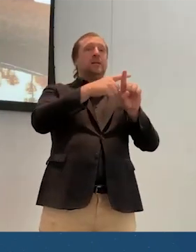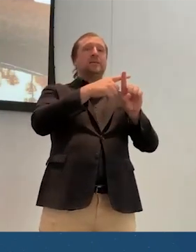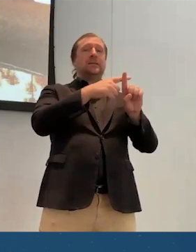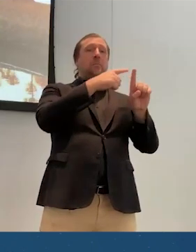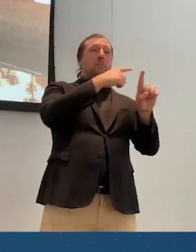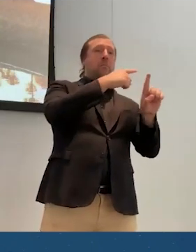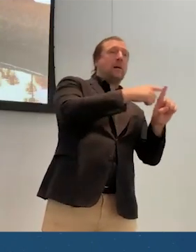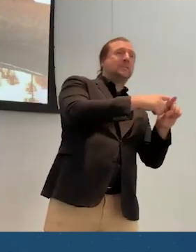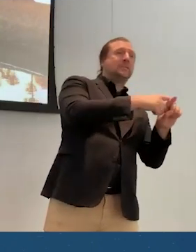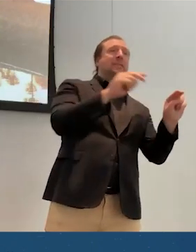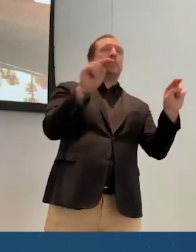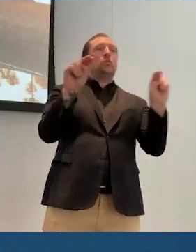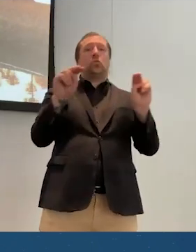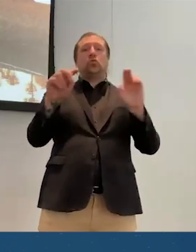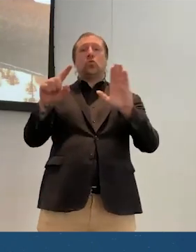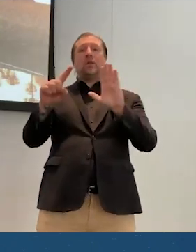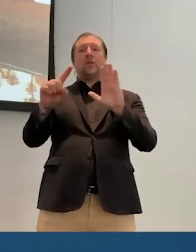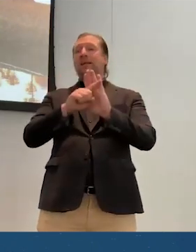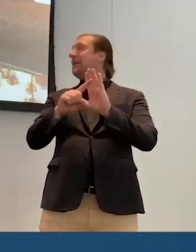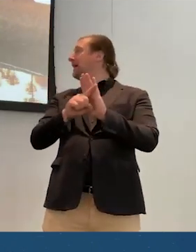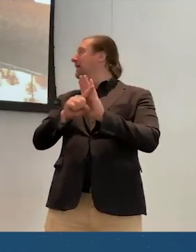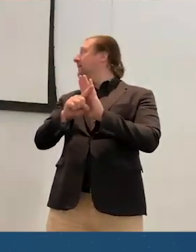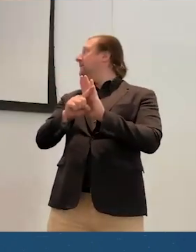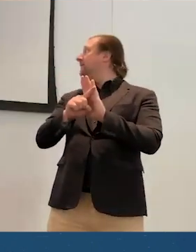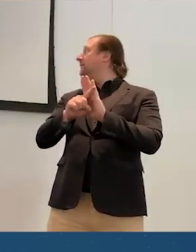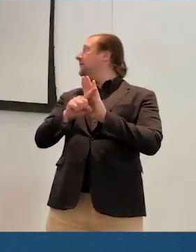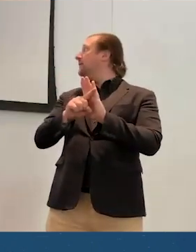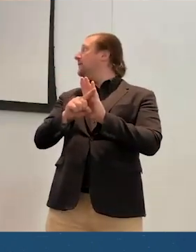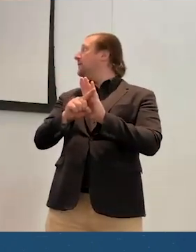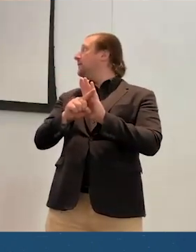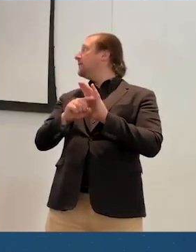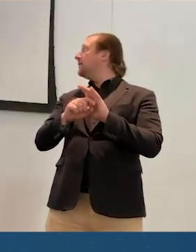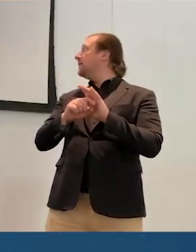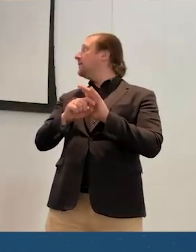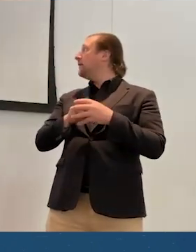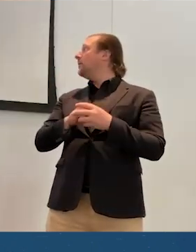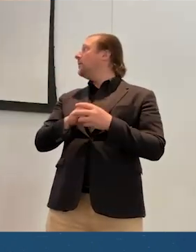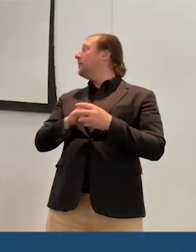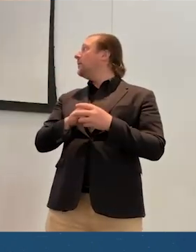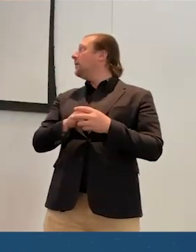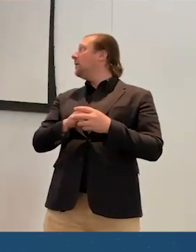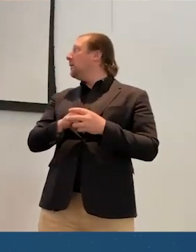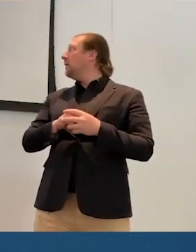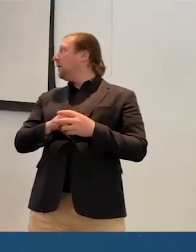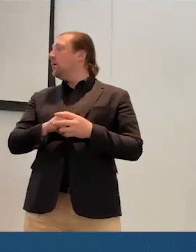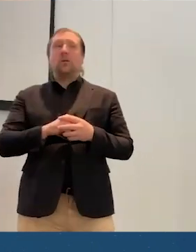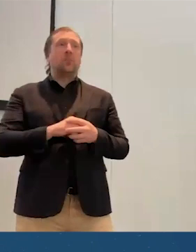and compounds sentiments over the different iterations.